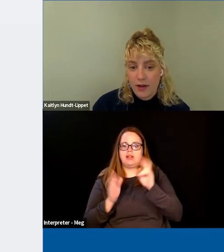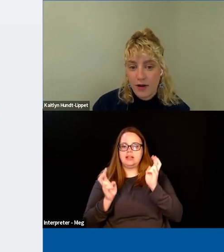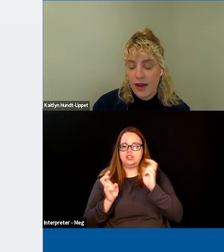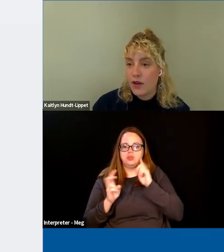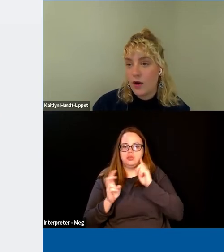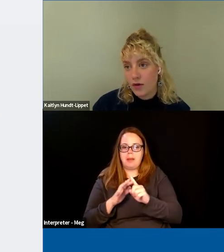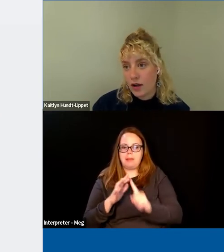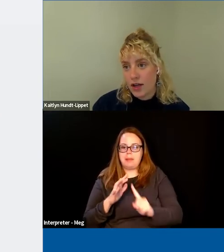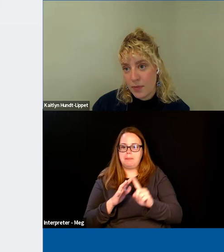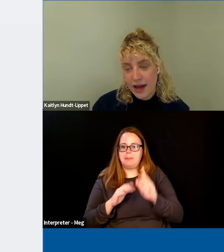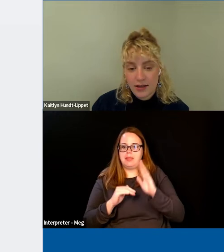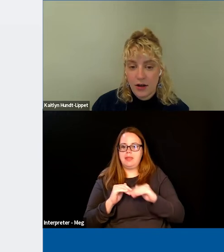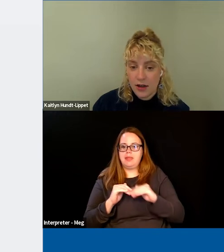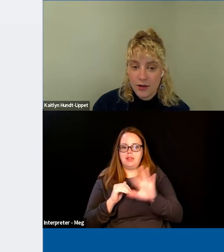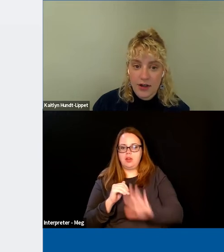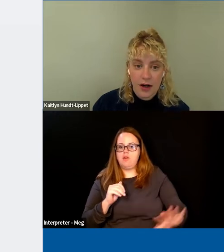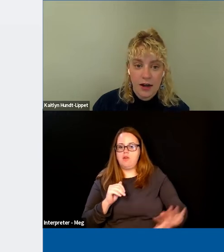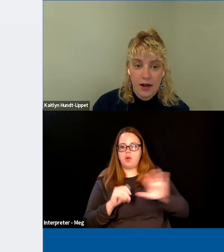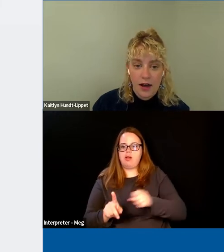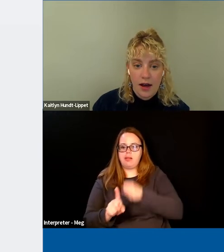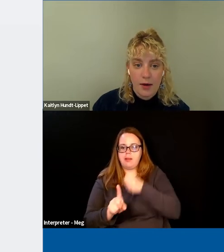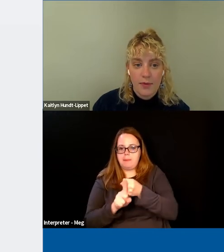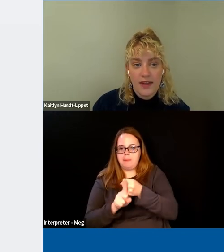rather than the overall impact on a user.